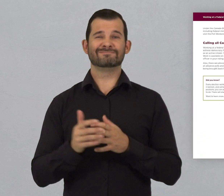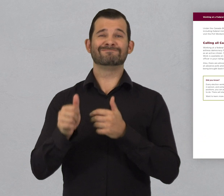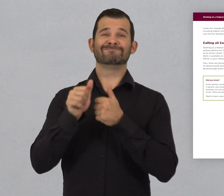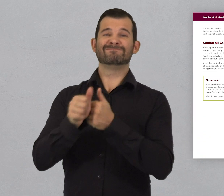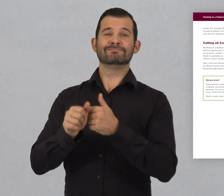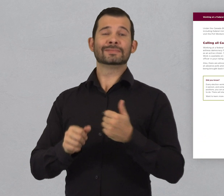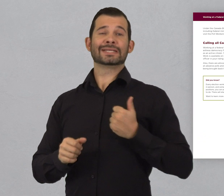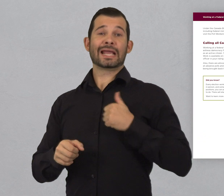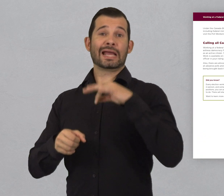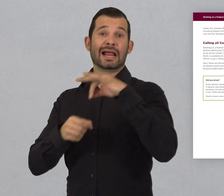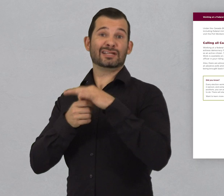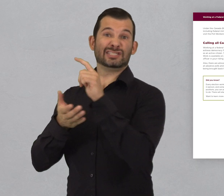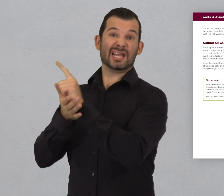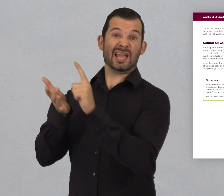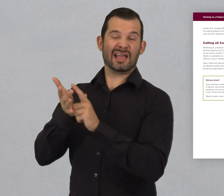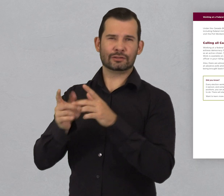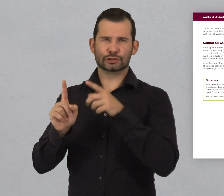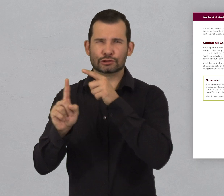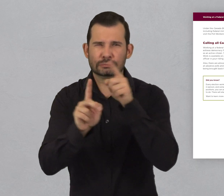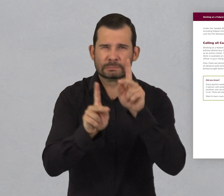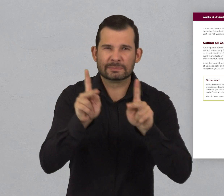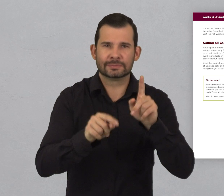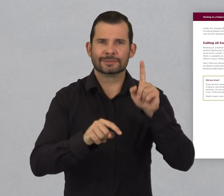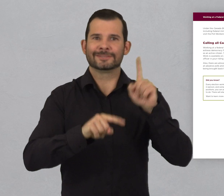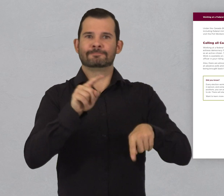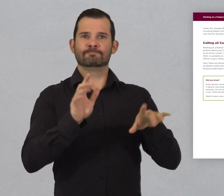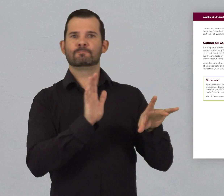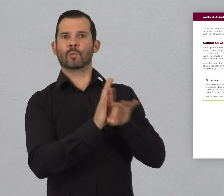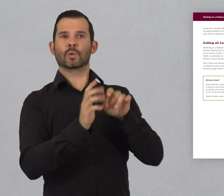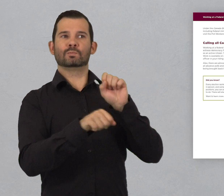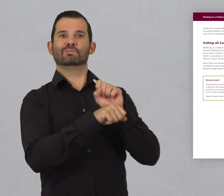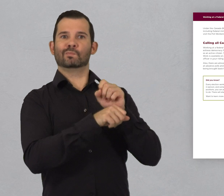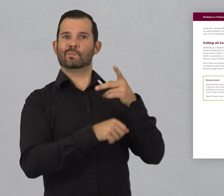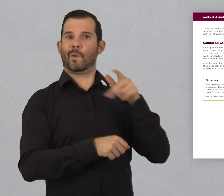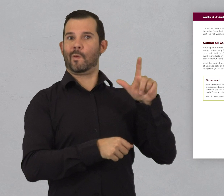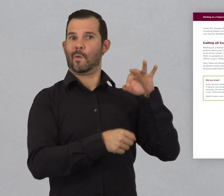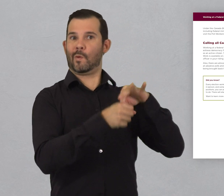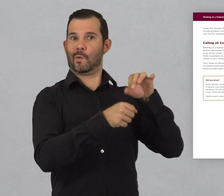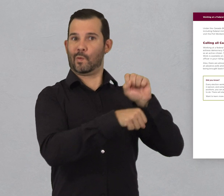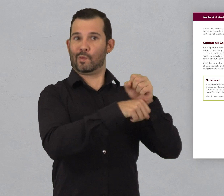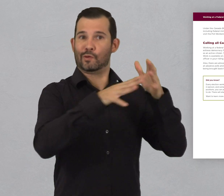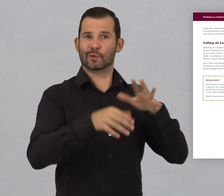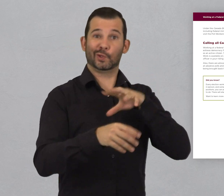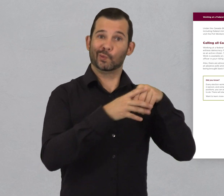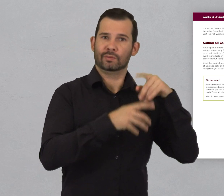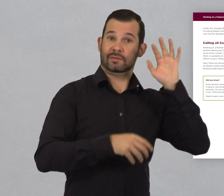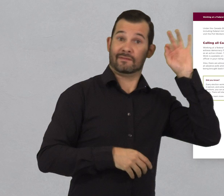Under the Canada Elections Act, certain people cannot be appointed as poll workers, including